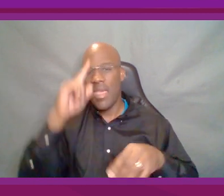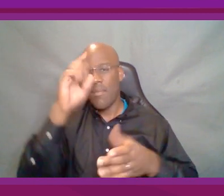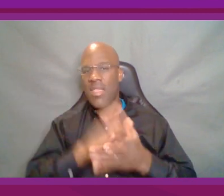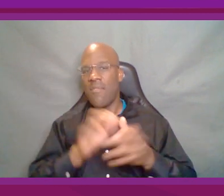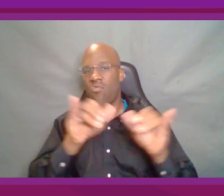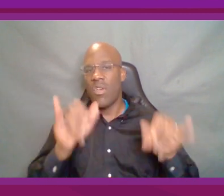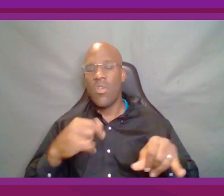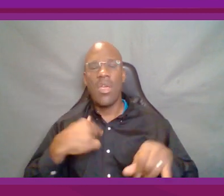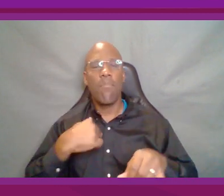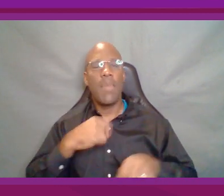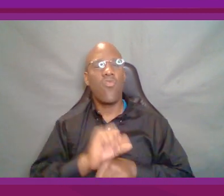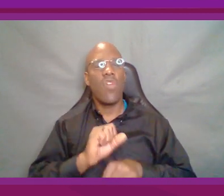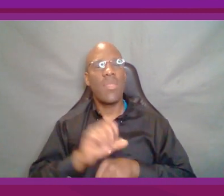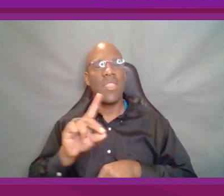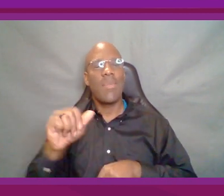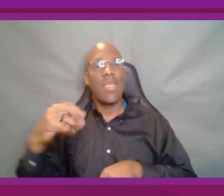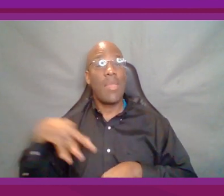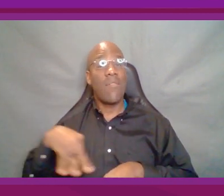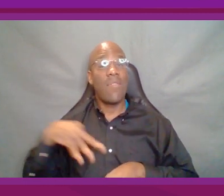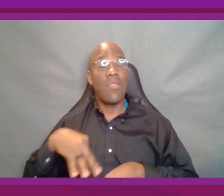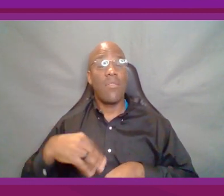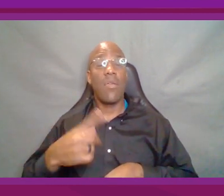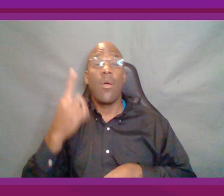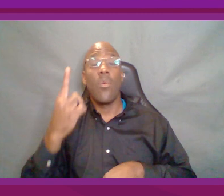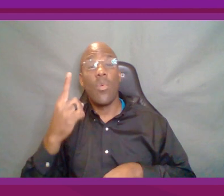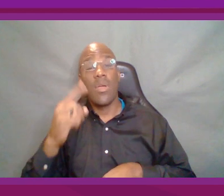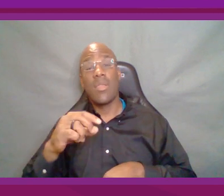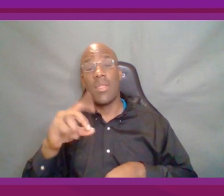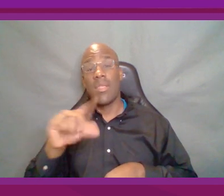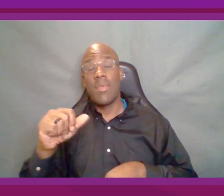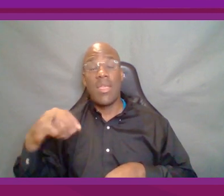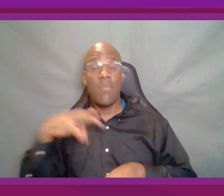I do disability benefits and one of the only disability benefits that is different